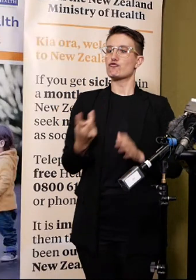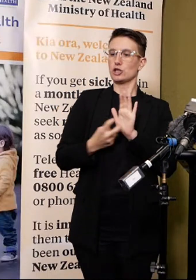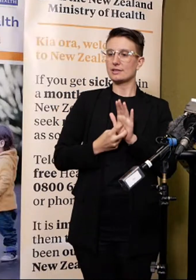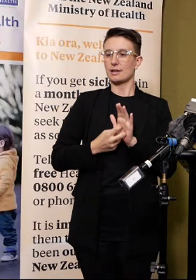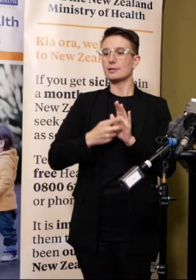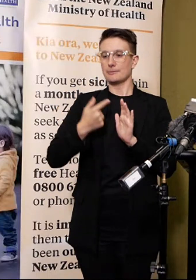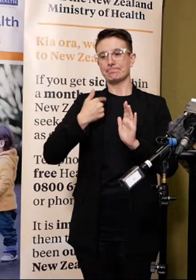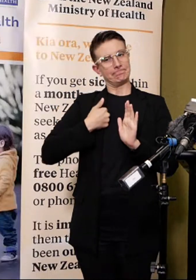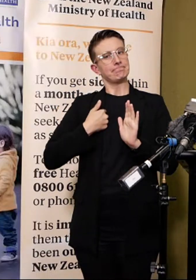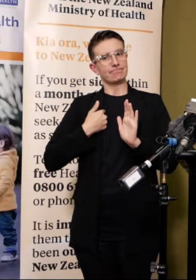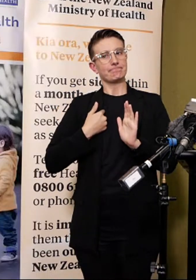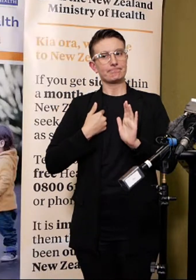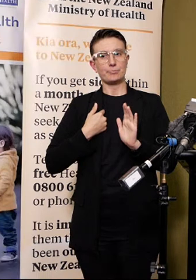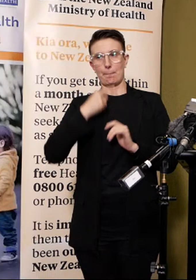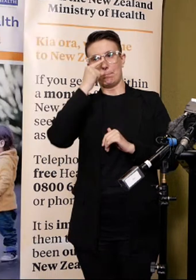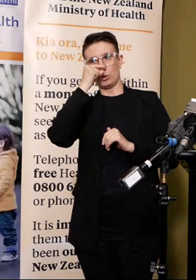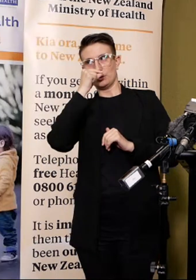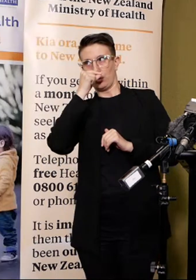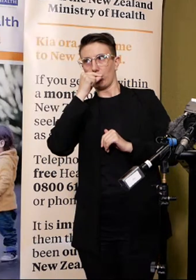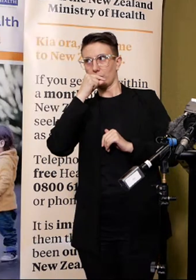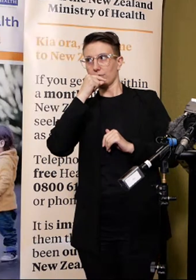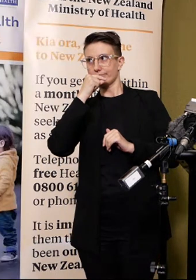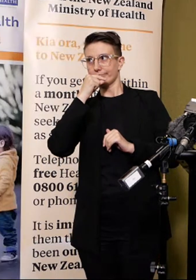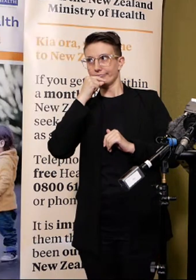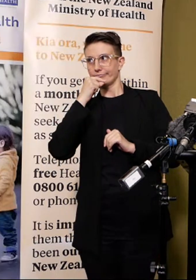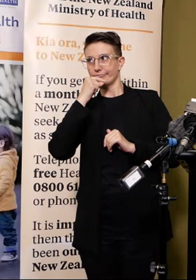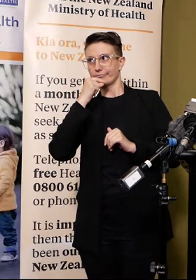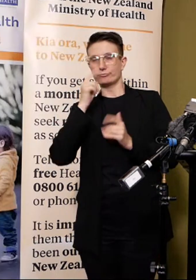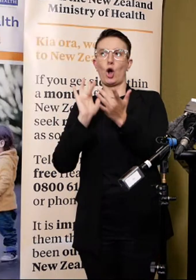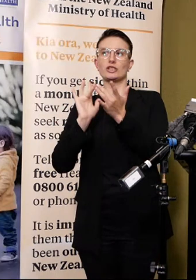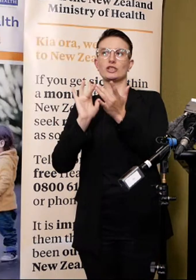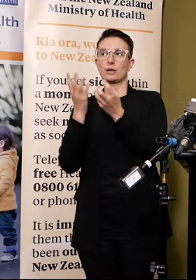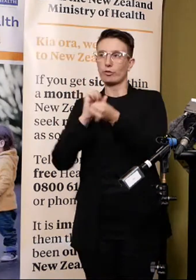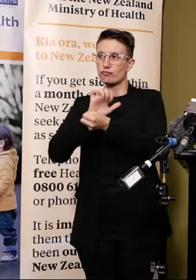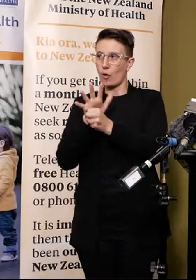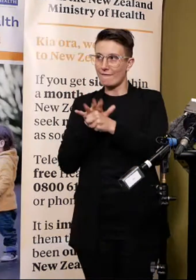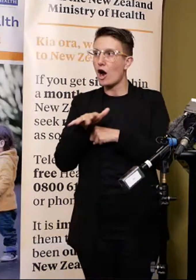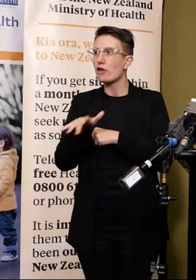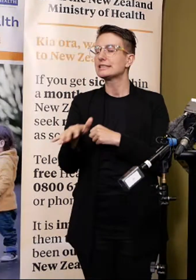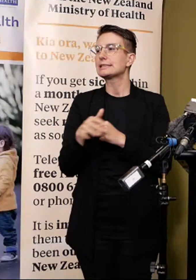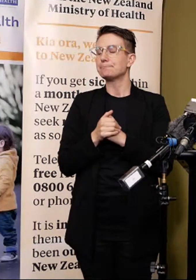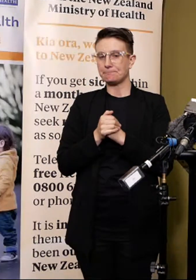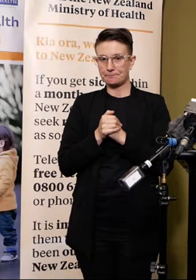through the balance of people who have come into the country and haven't needed to or haven't had the opportunity to self